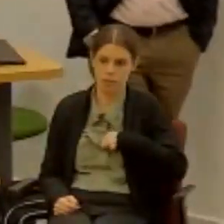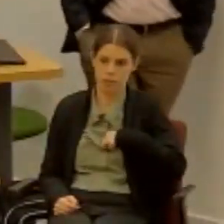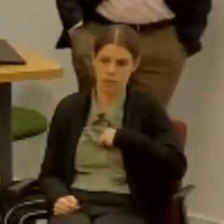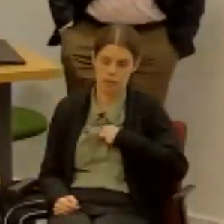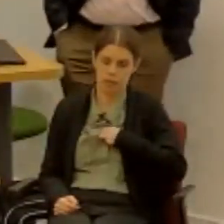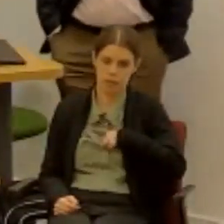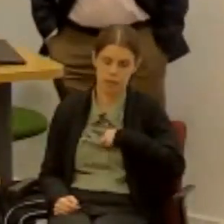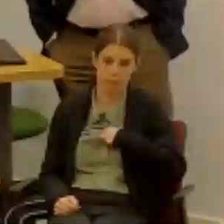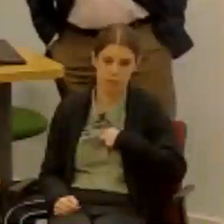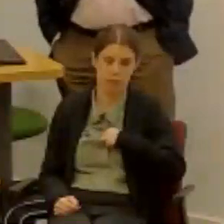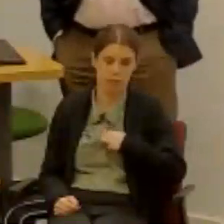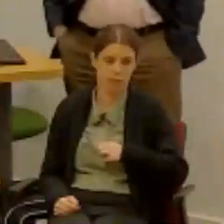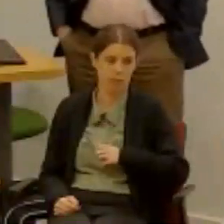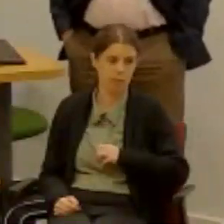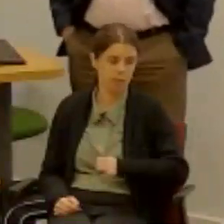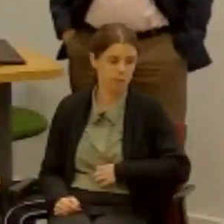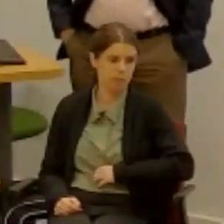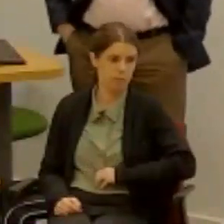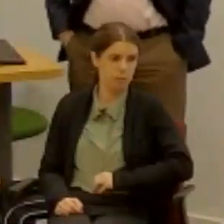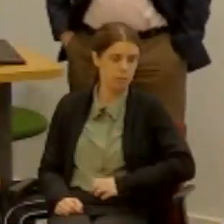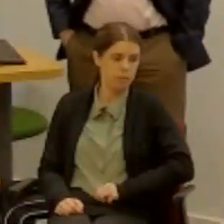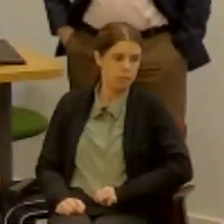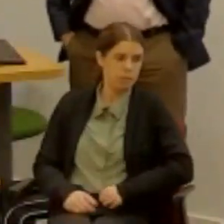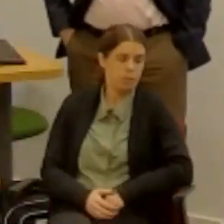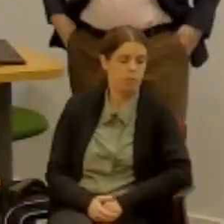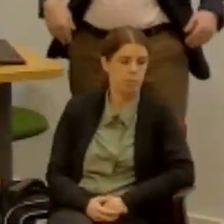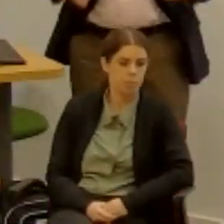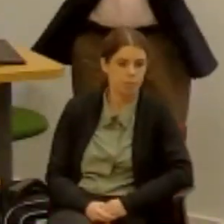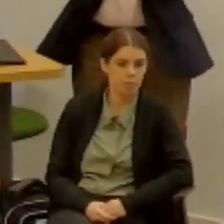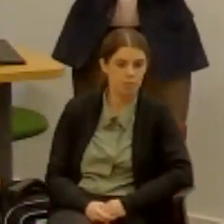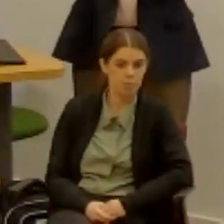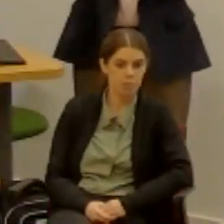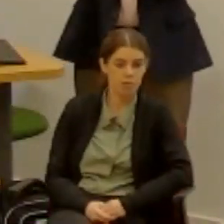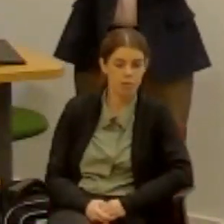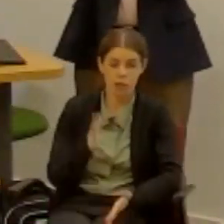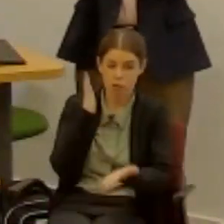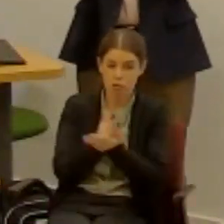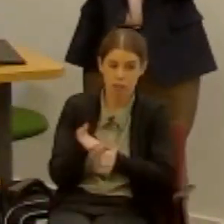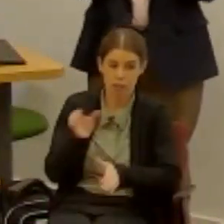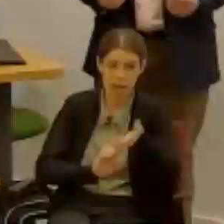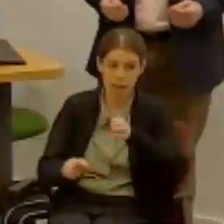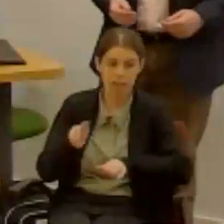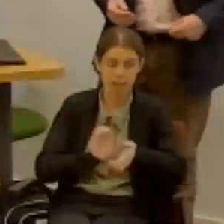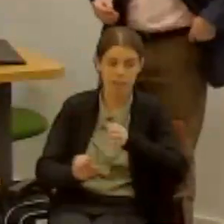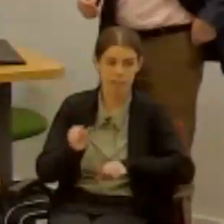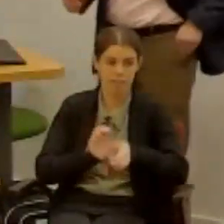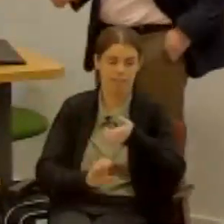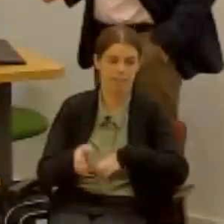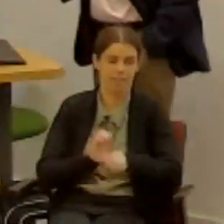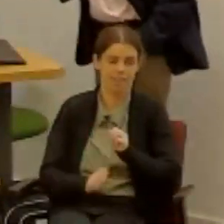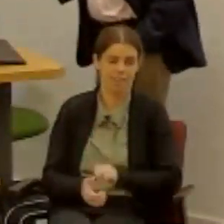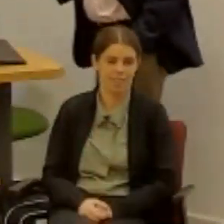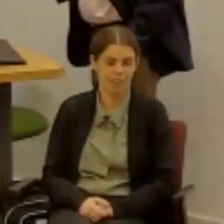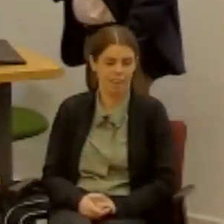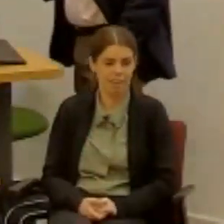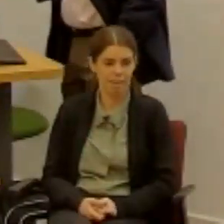new science here.